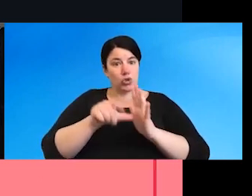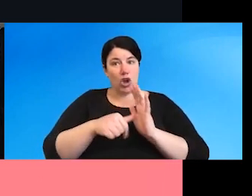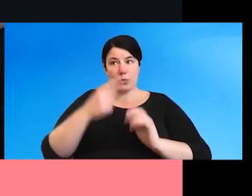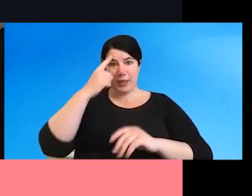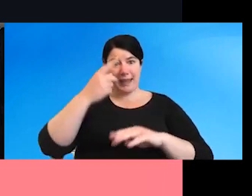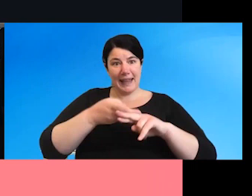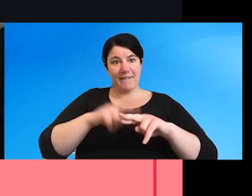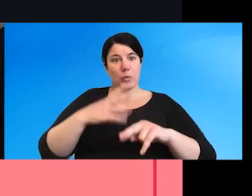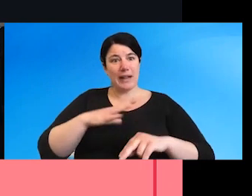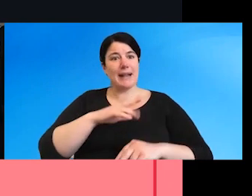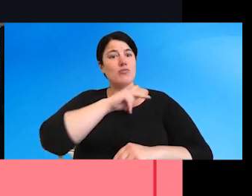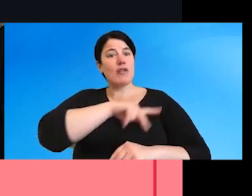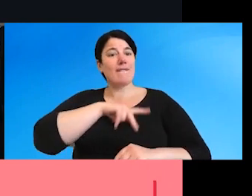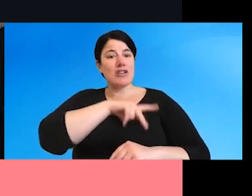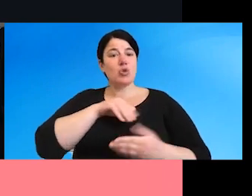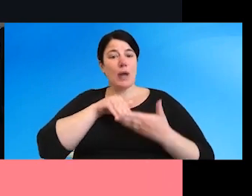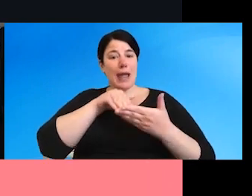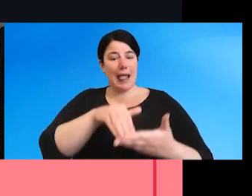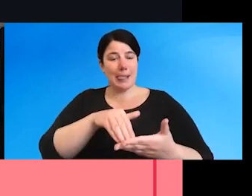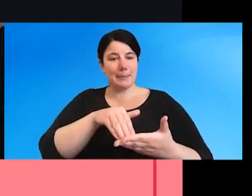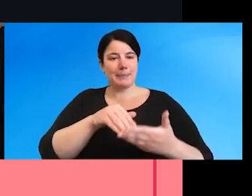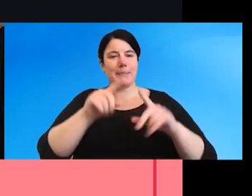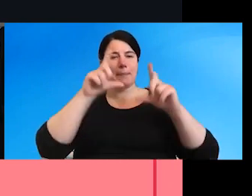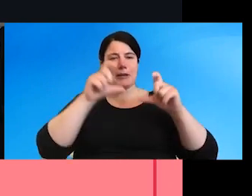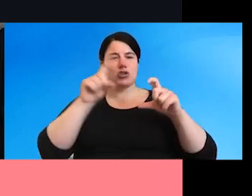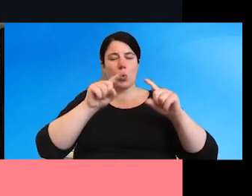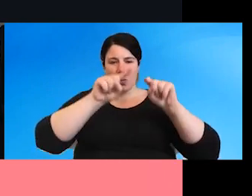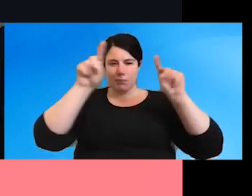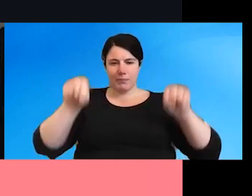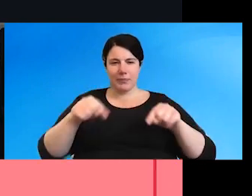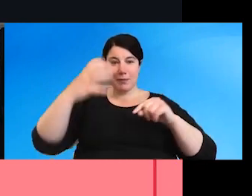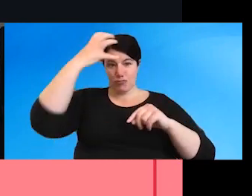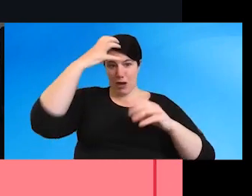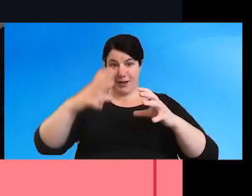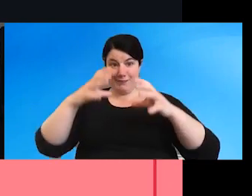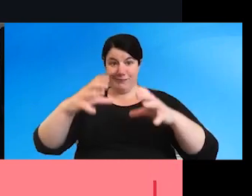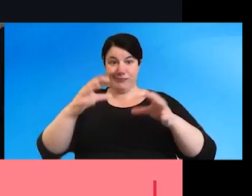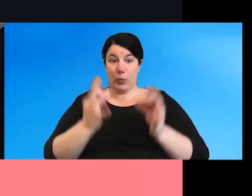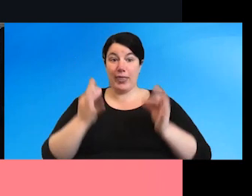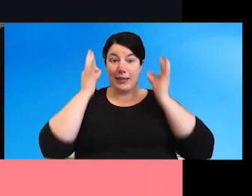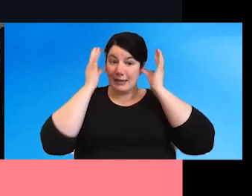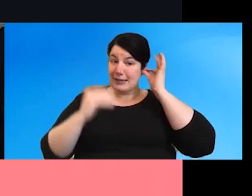This slide has a picture of a brain wearing stethoscopes.